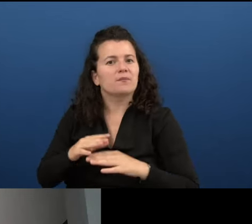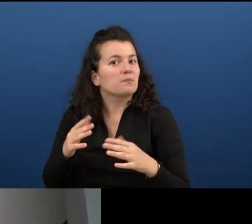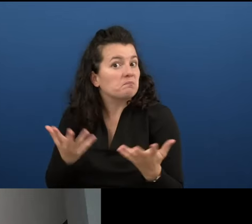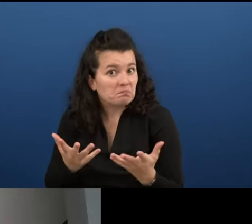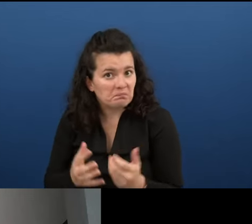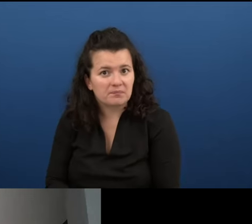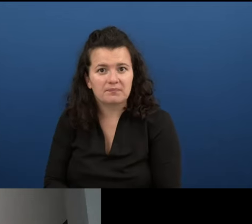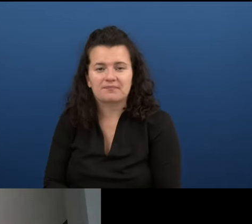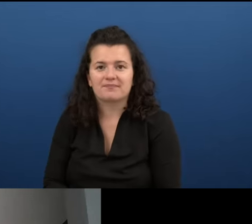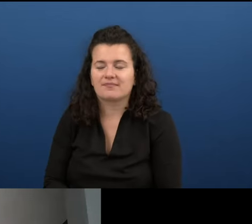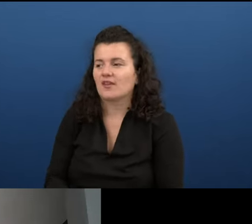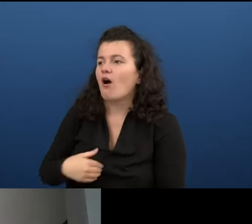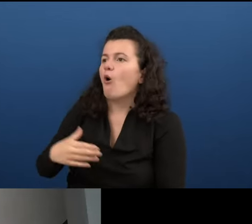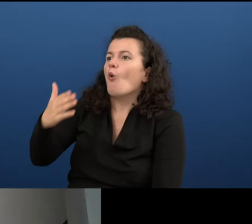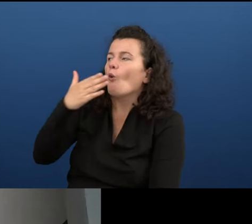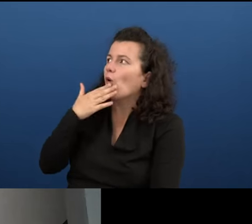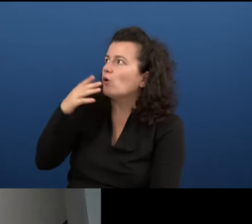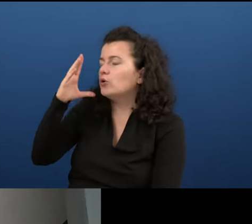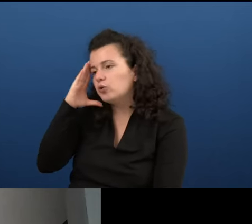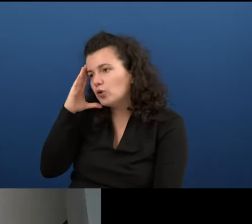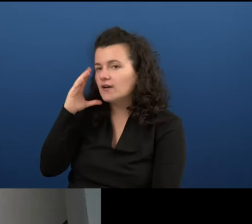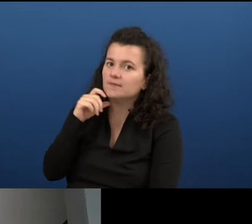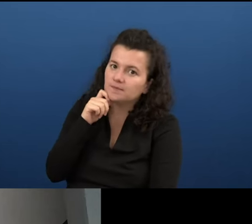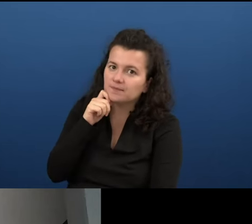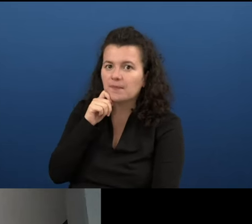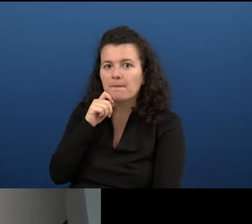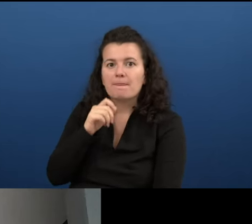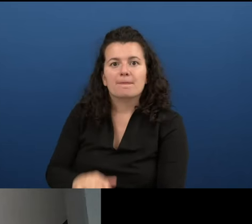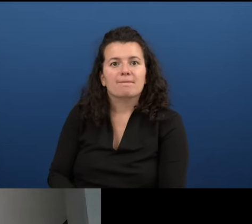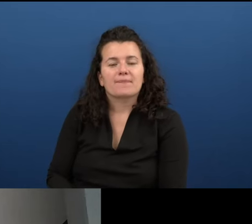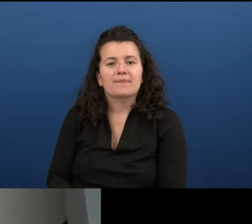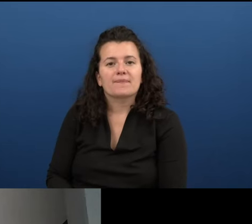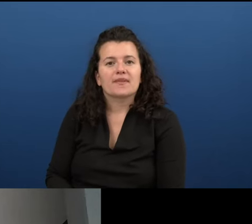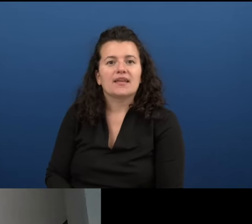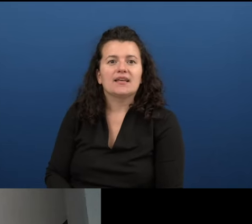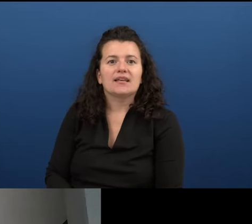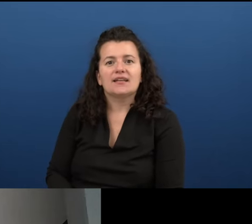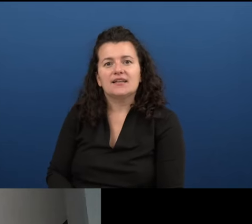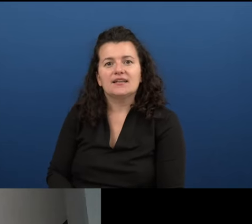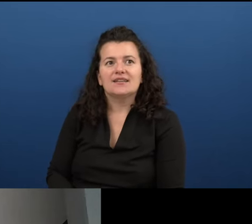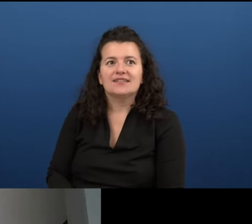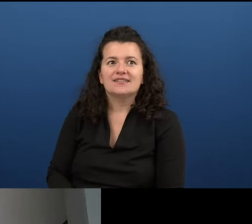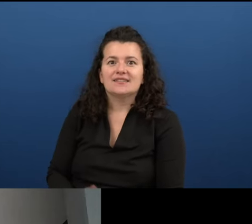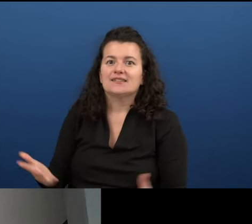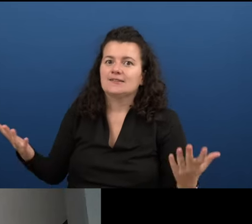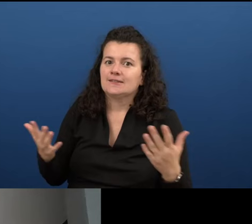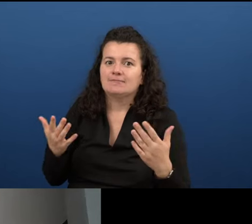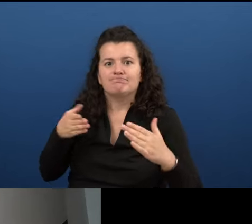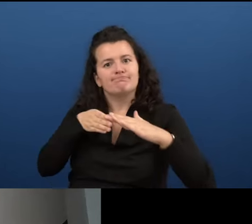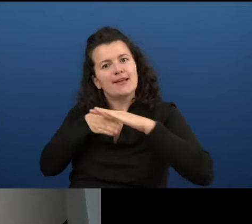14:35:06 this is a journey and, and that it's it's not a one shot deal, you know, doing